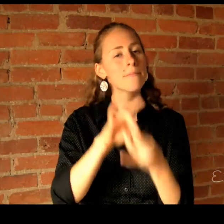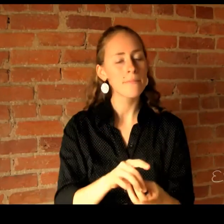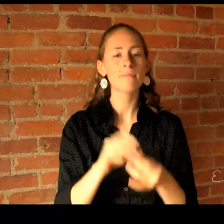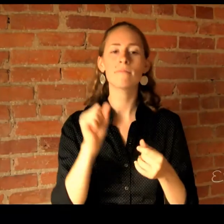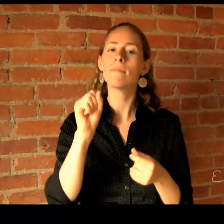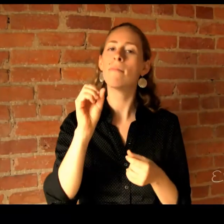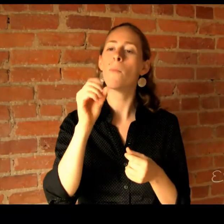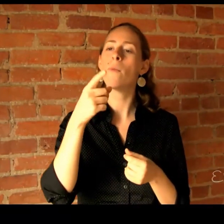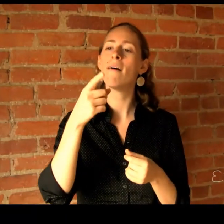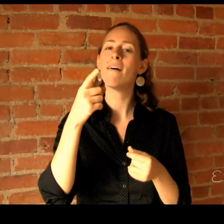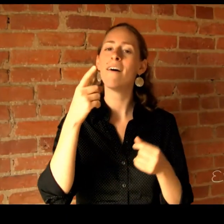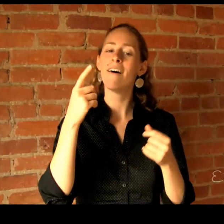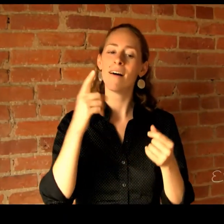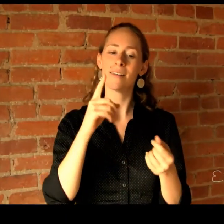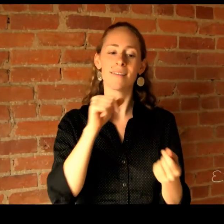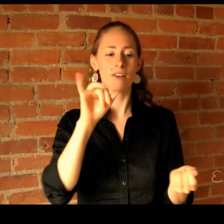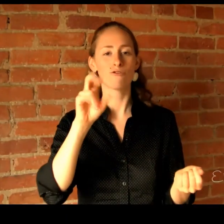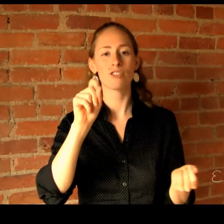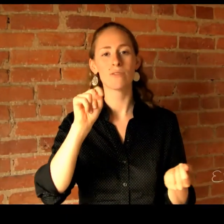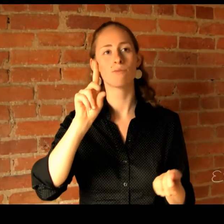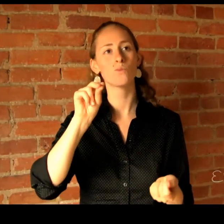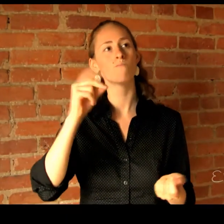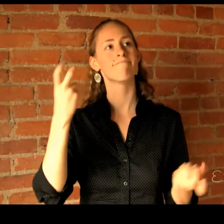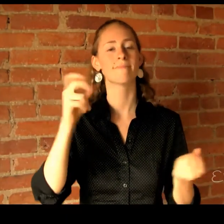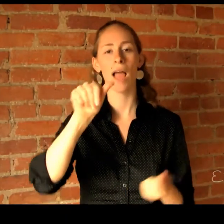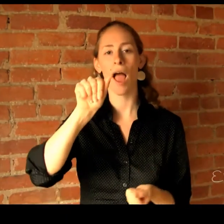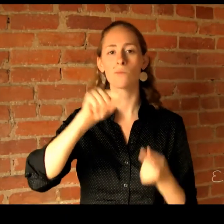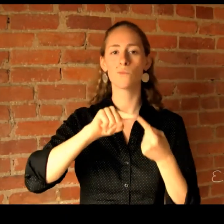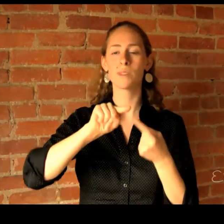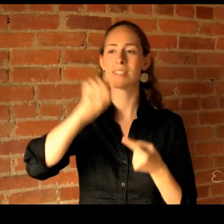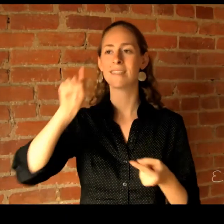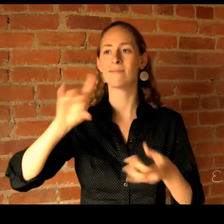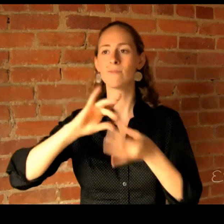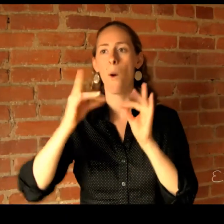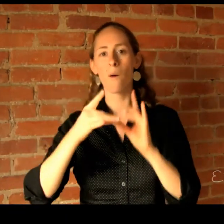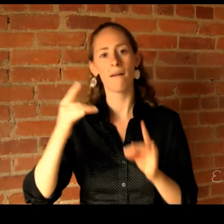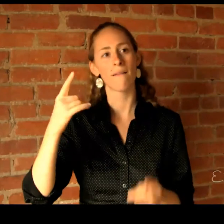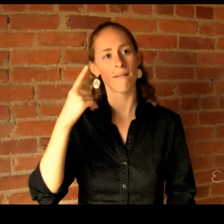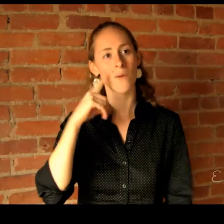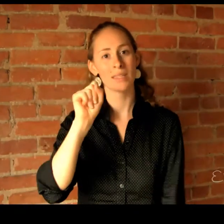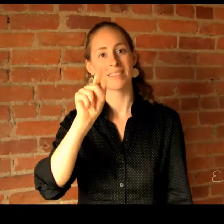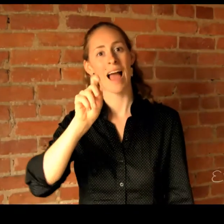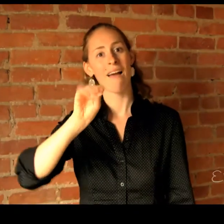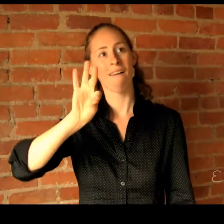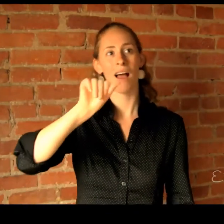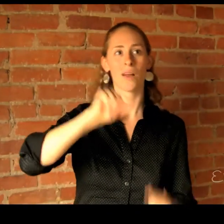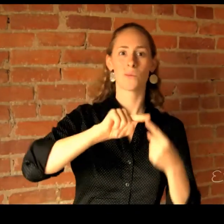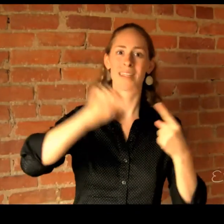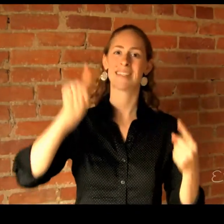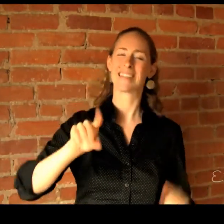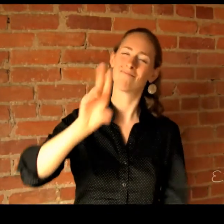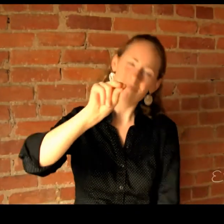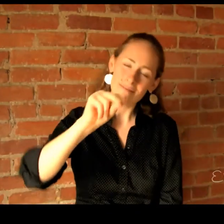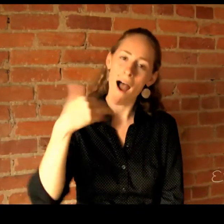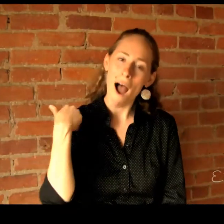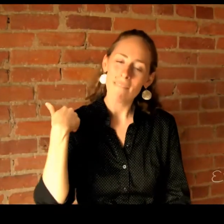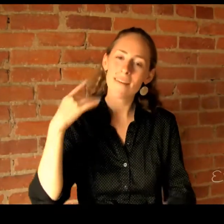It will not make any sense if you do a A to Z story for the sake of doing it A to Z style. Be sure to